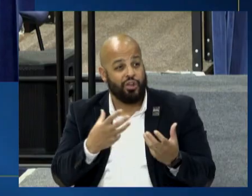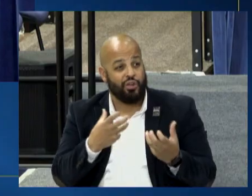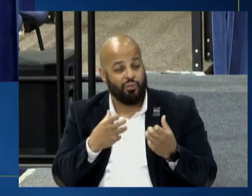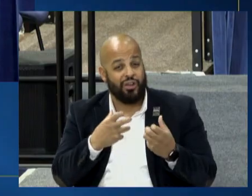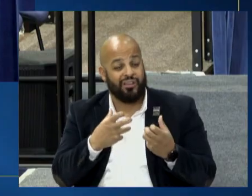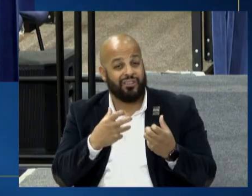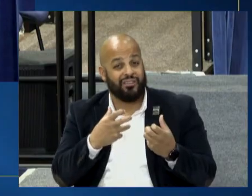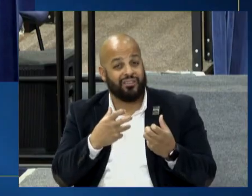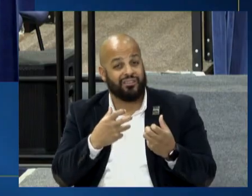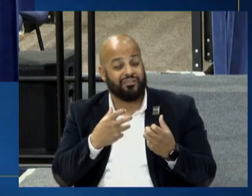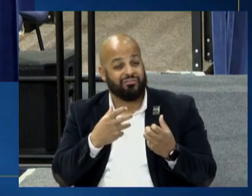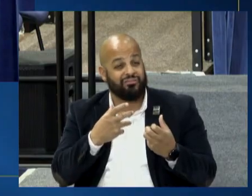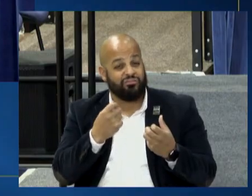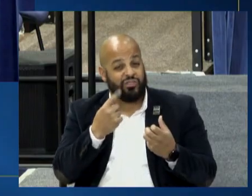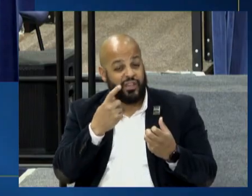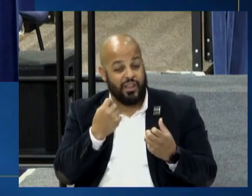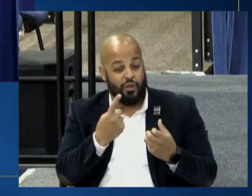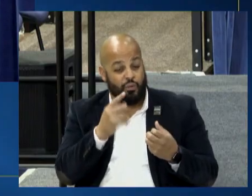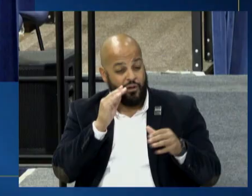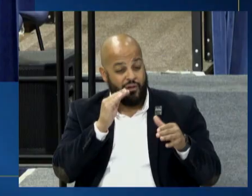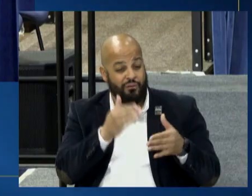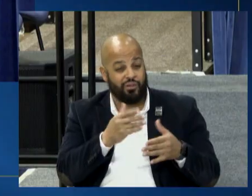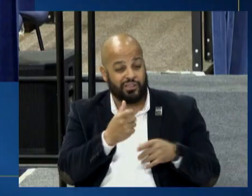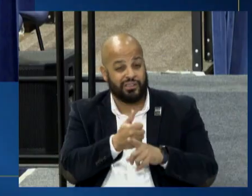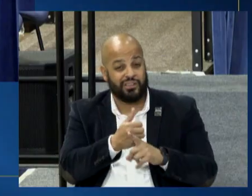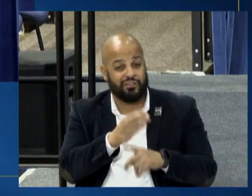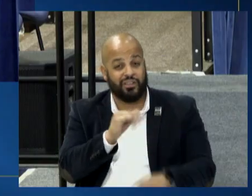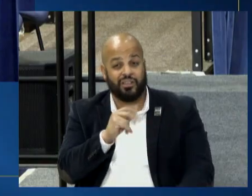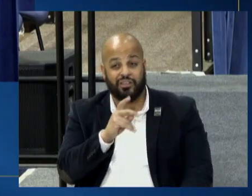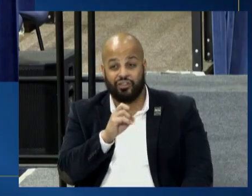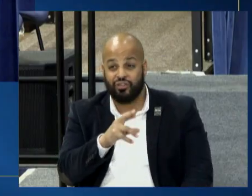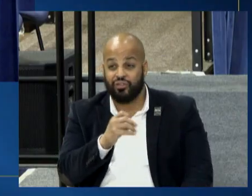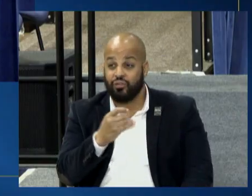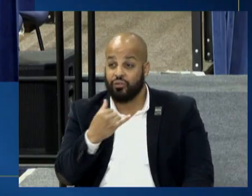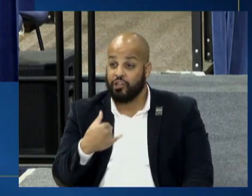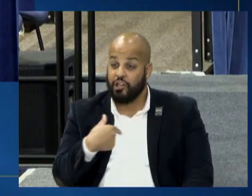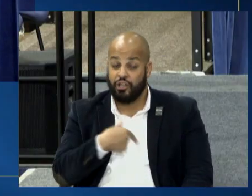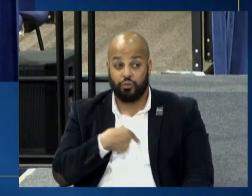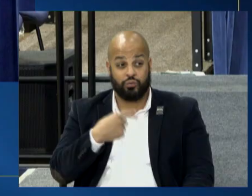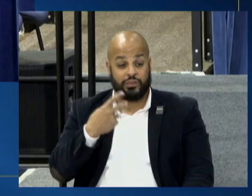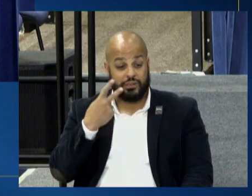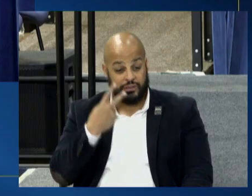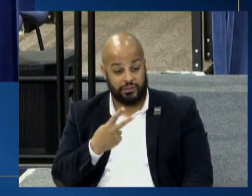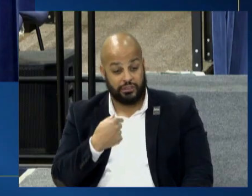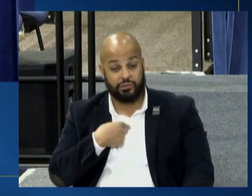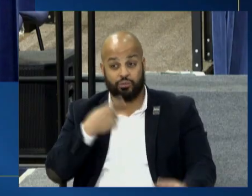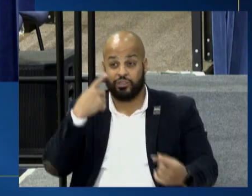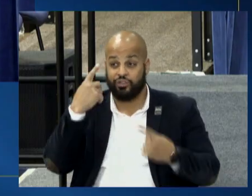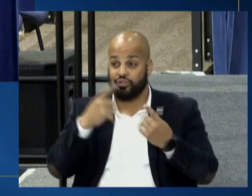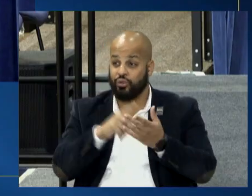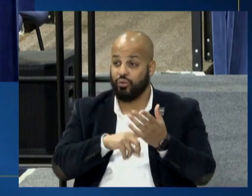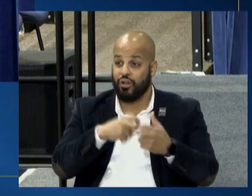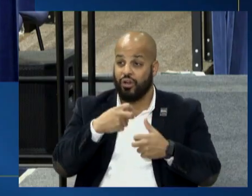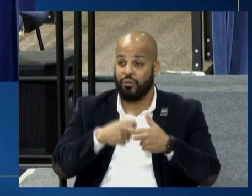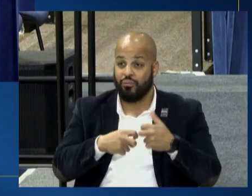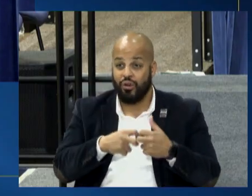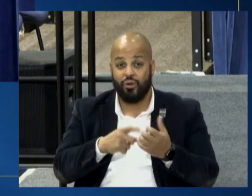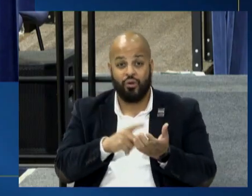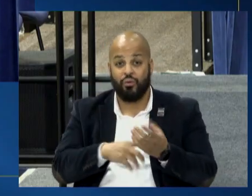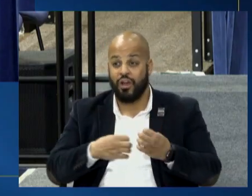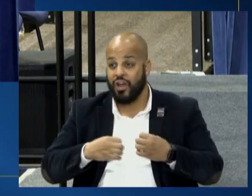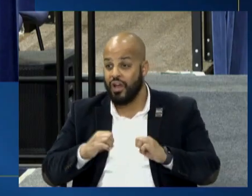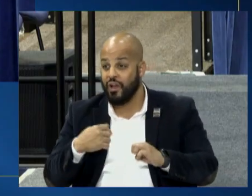And so, what we think about as we consider what problems we tackle and what efforts we launch is,